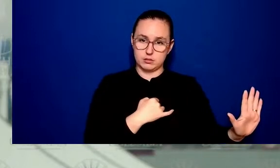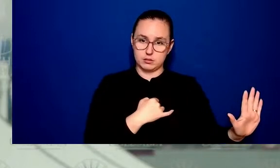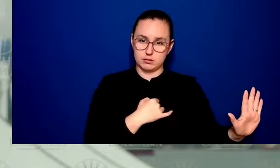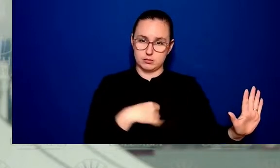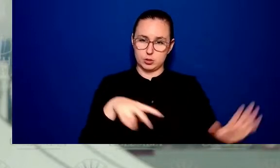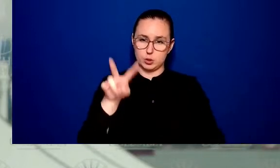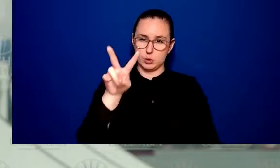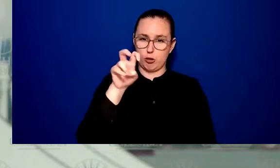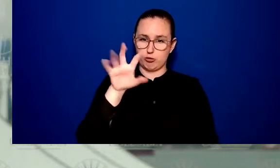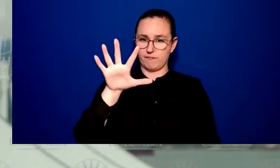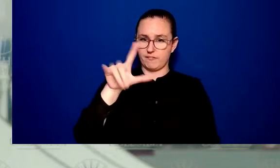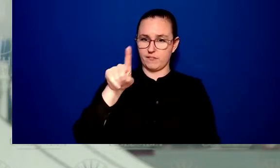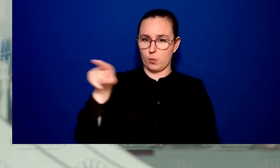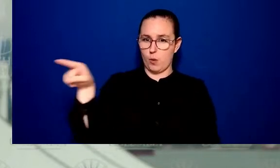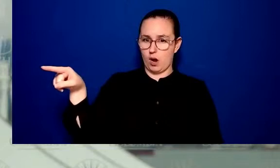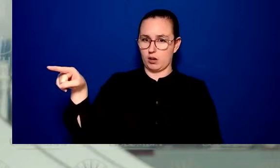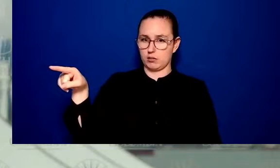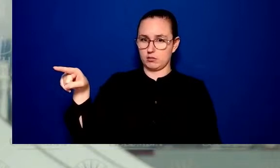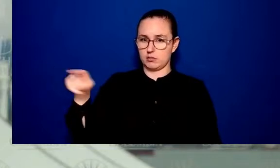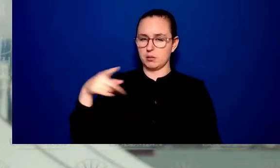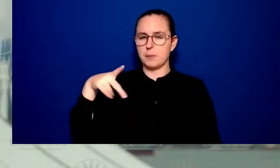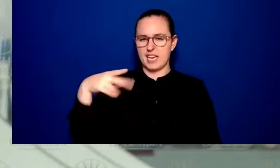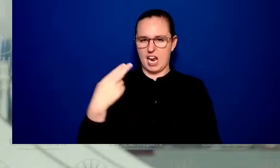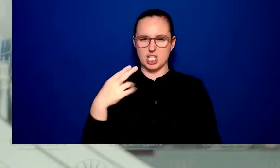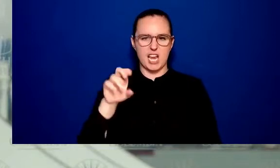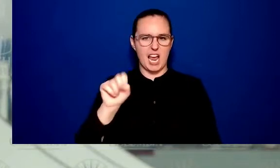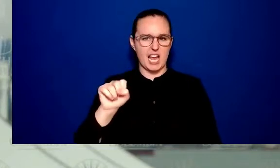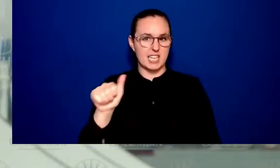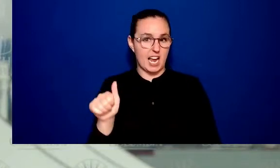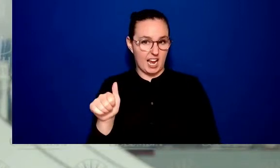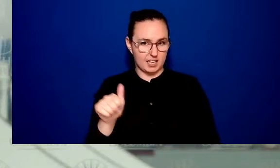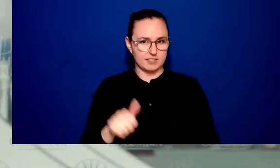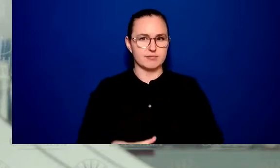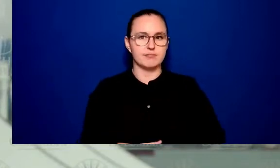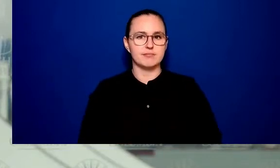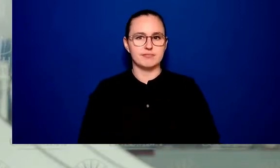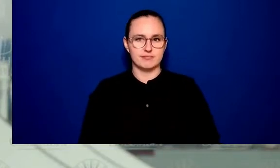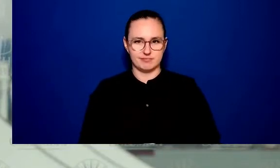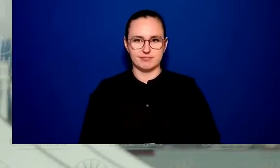plans to add dozens more across the province will continue to provide another update this